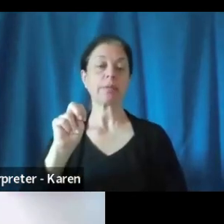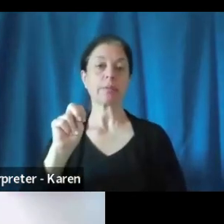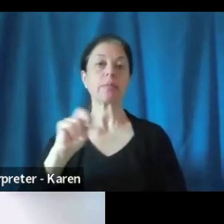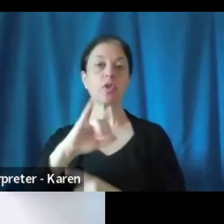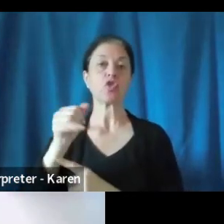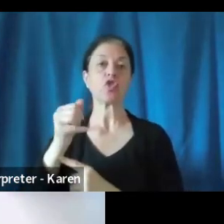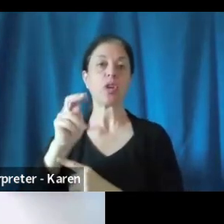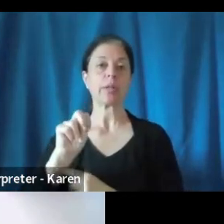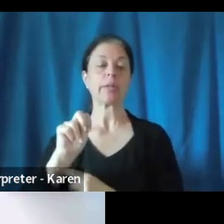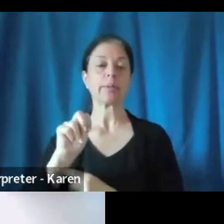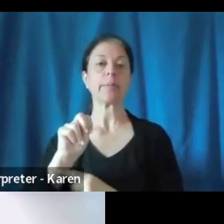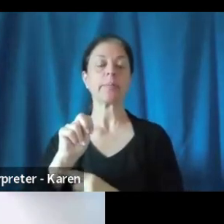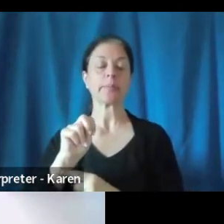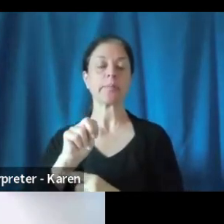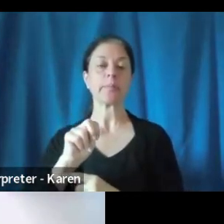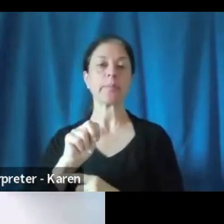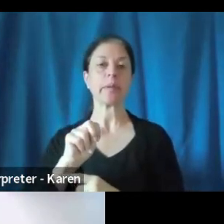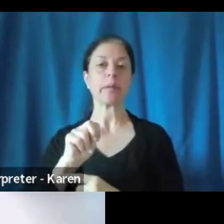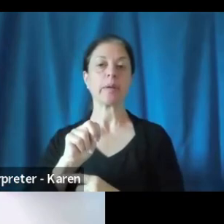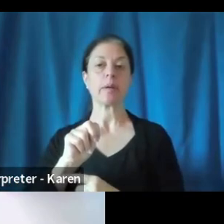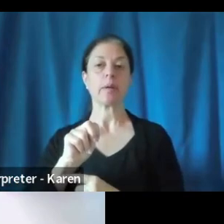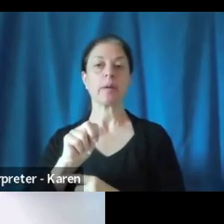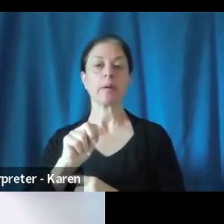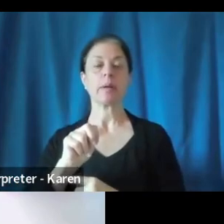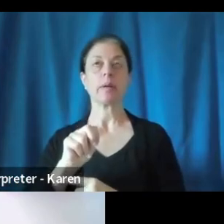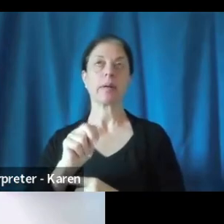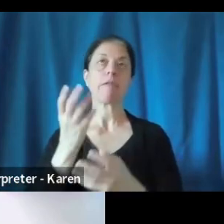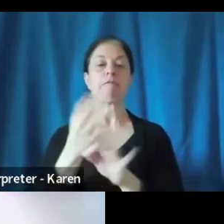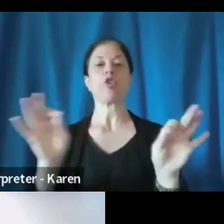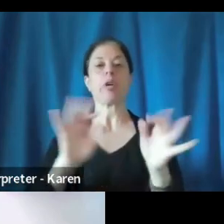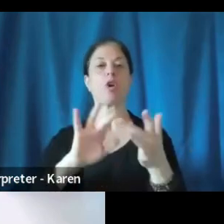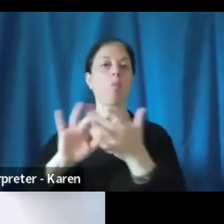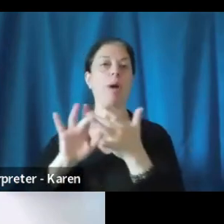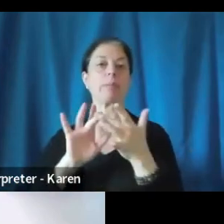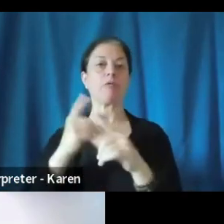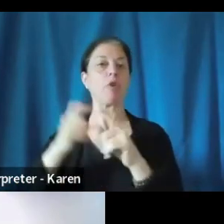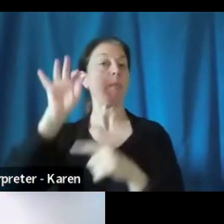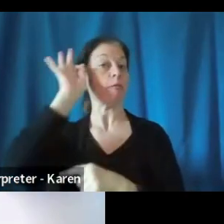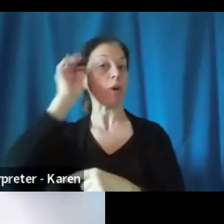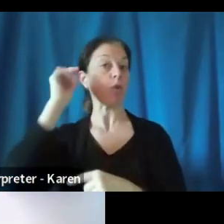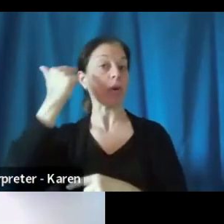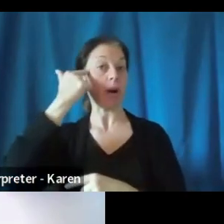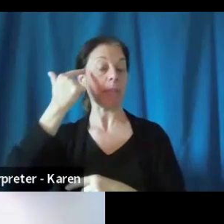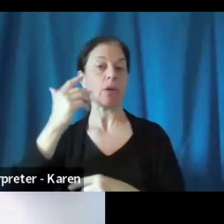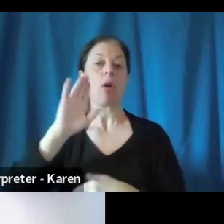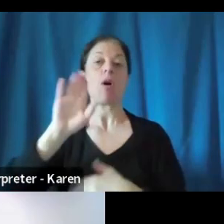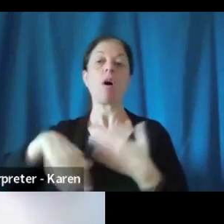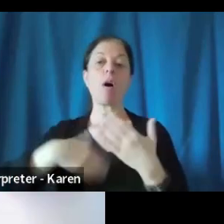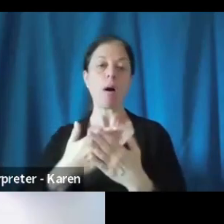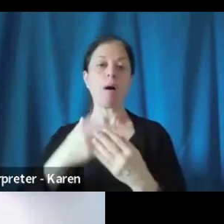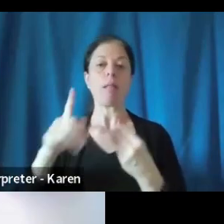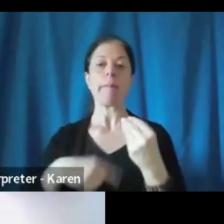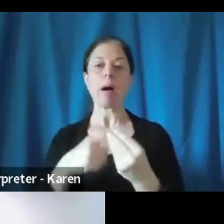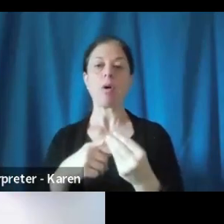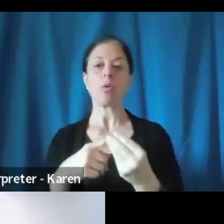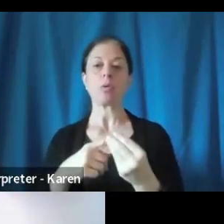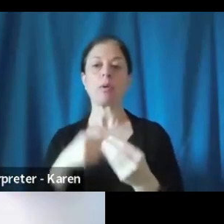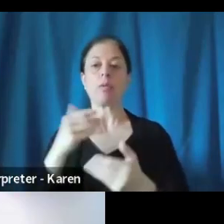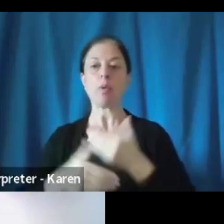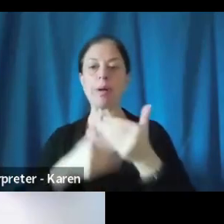US is ask that Job Accommodation Network, JAN is the free website from